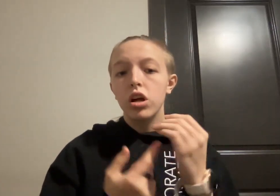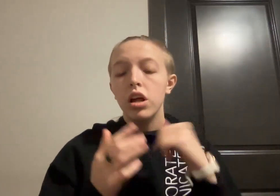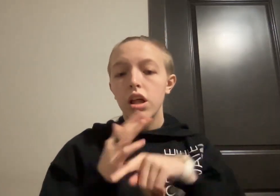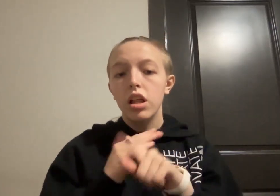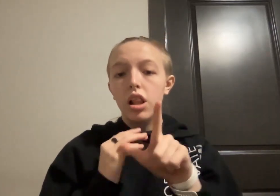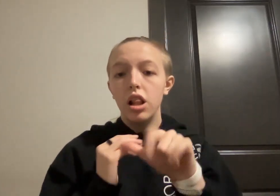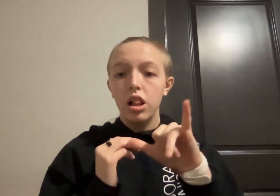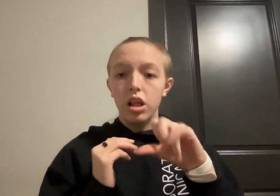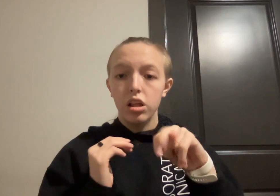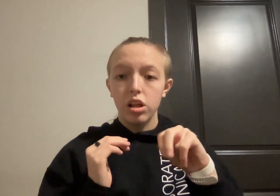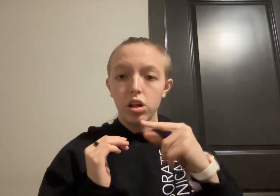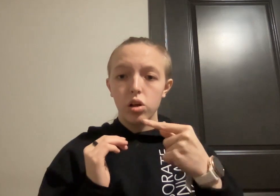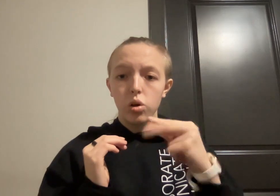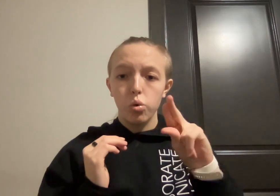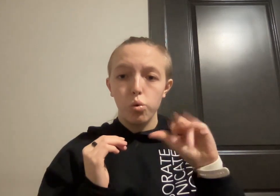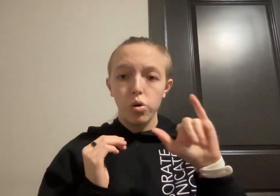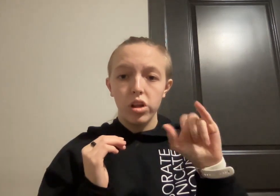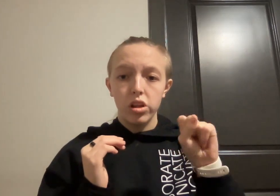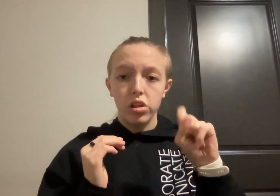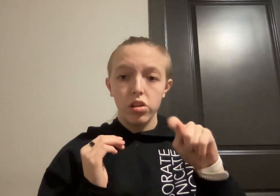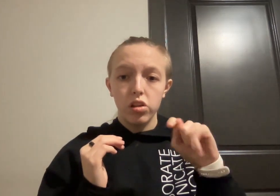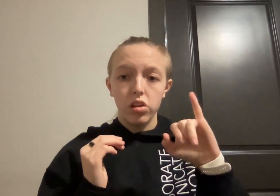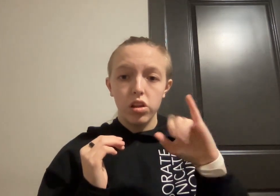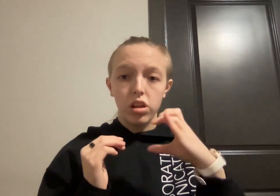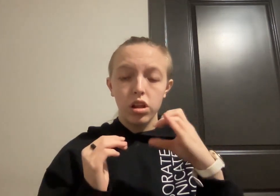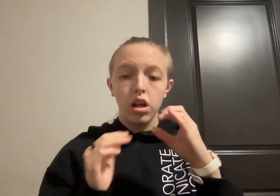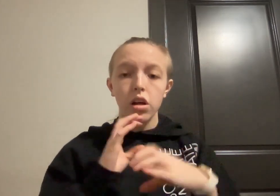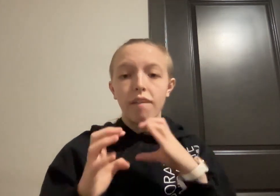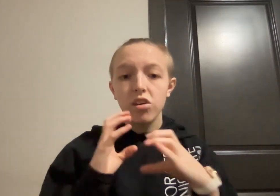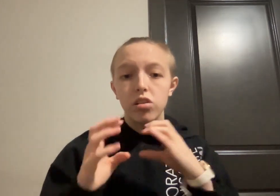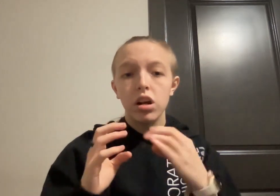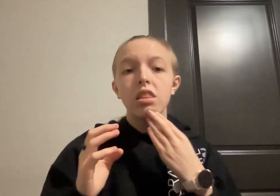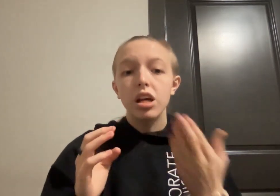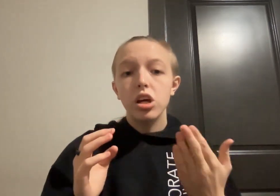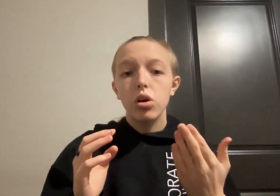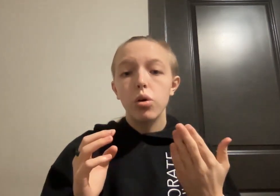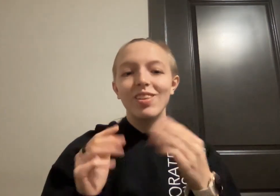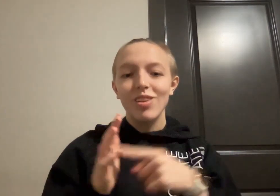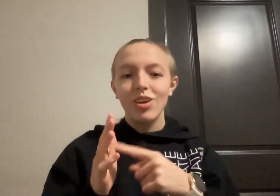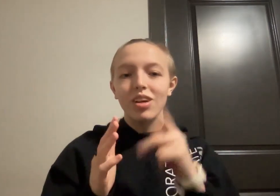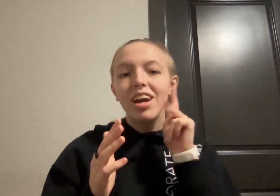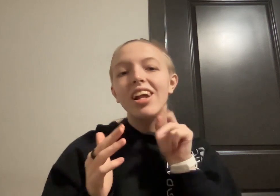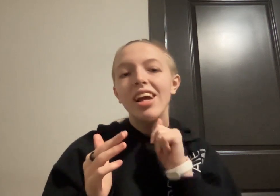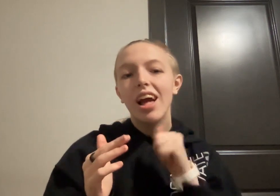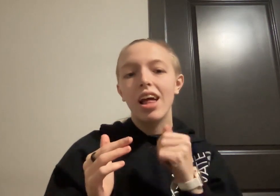language assisted conversations. Thank you to Katie and Jose